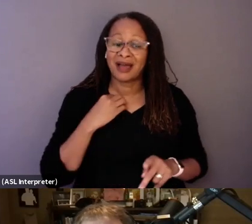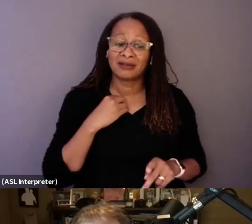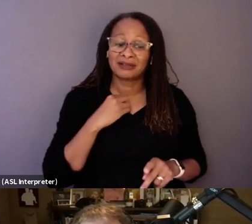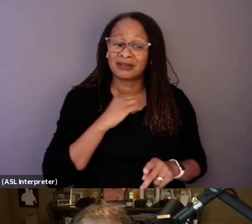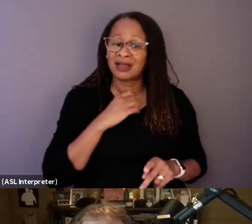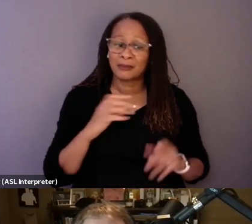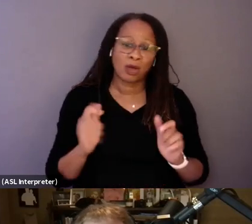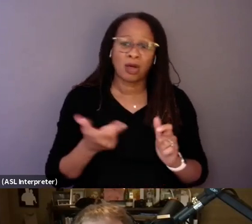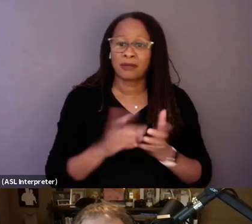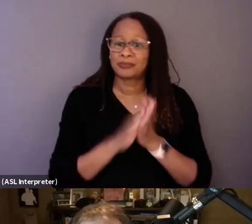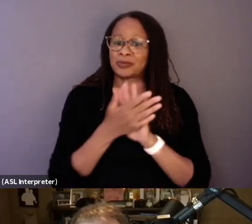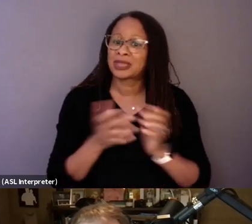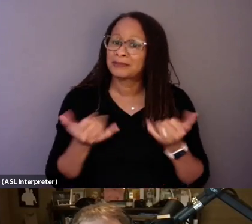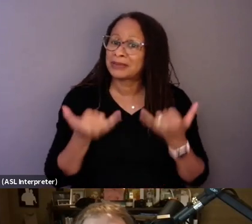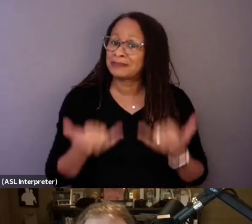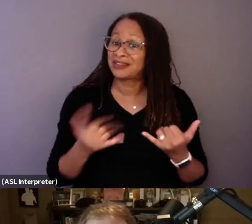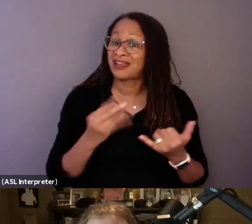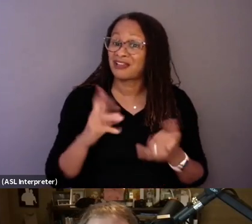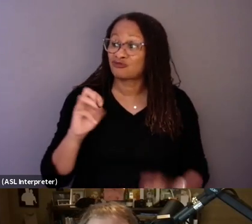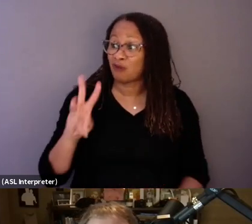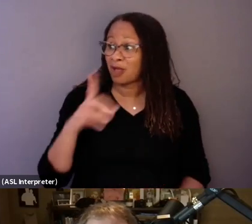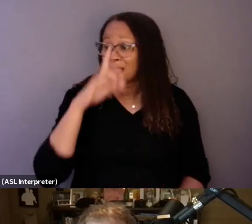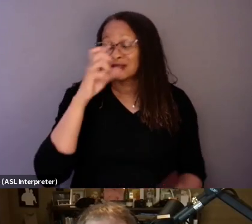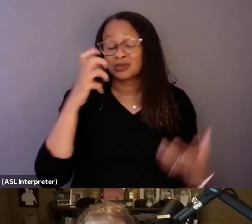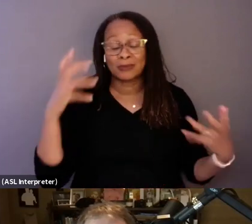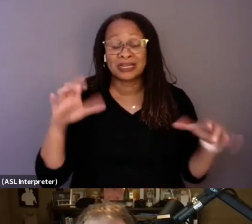all to be run, of course, since so many of them were conducted by Judy,